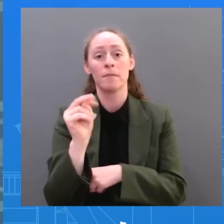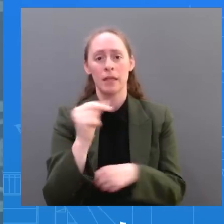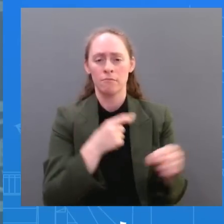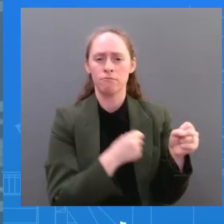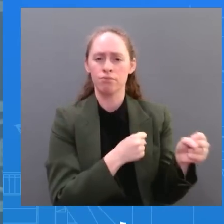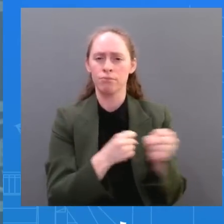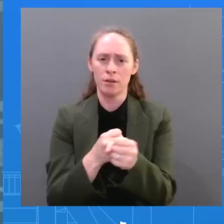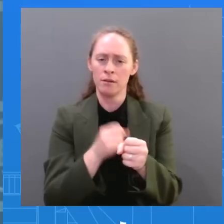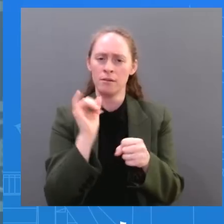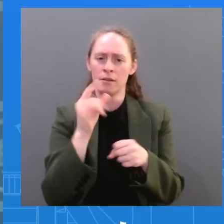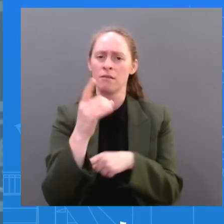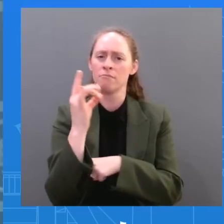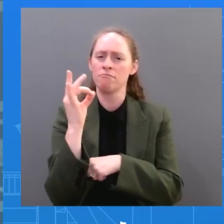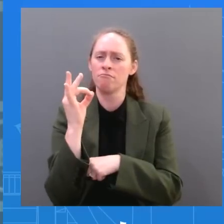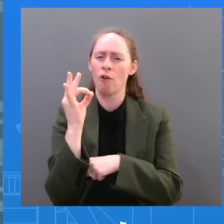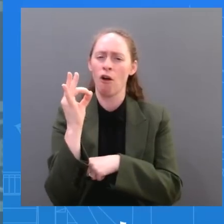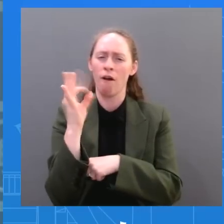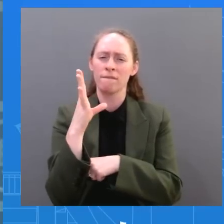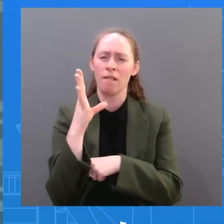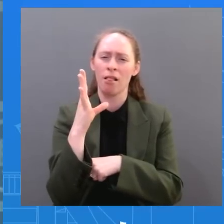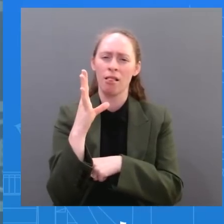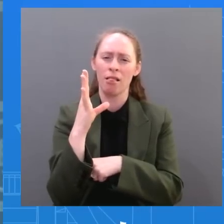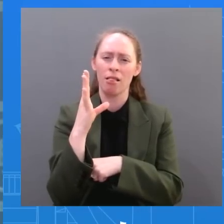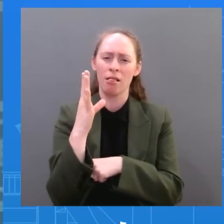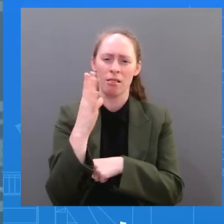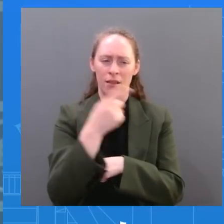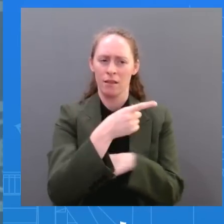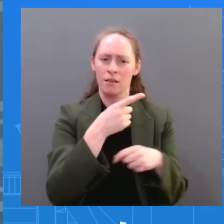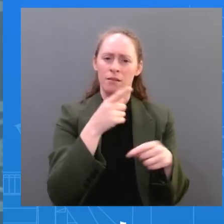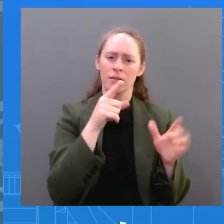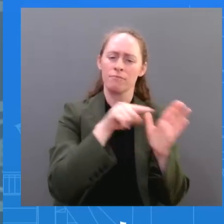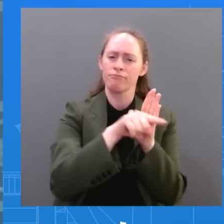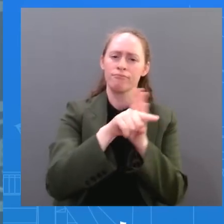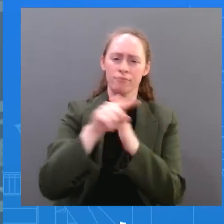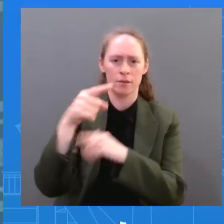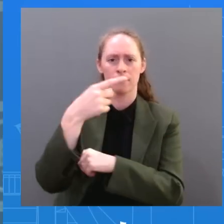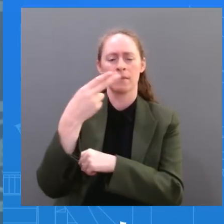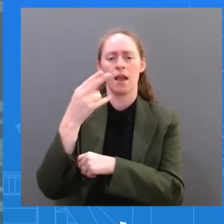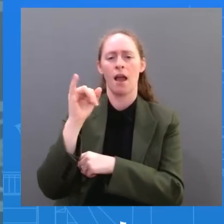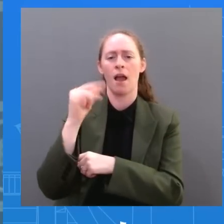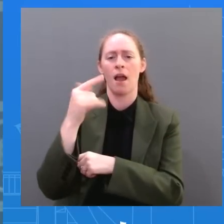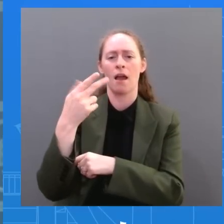So that is something that he led on 30 years ago and he wants to continue to see --